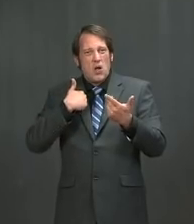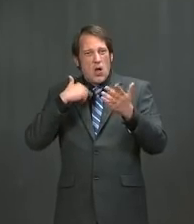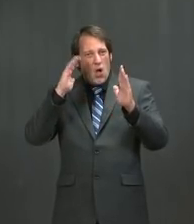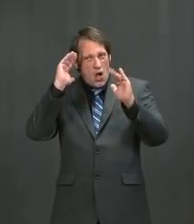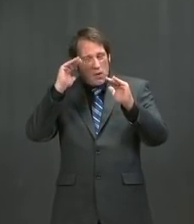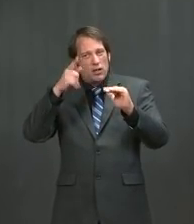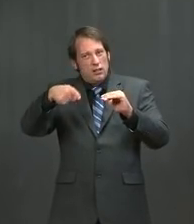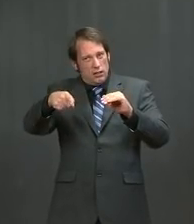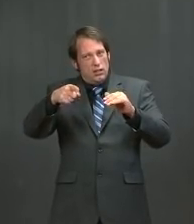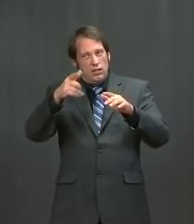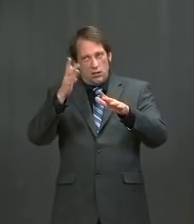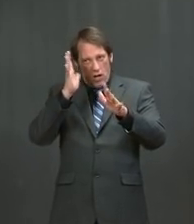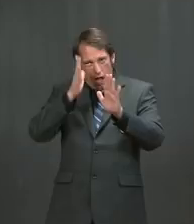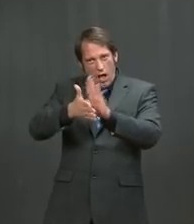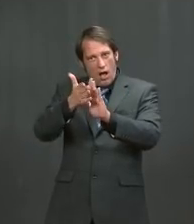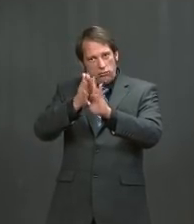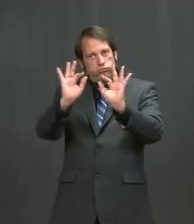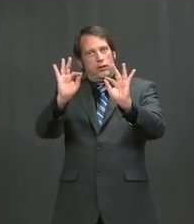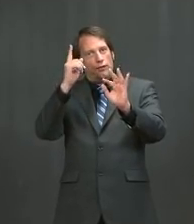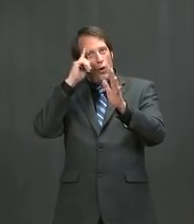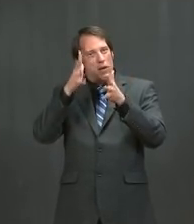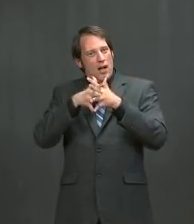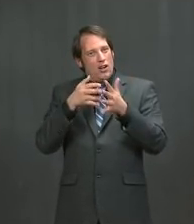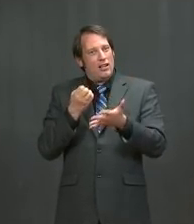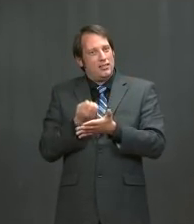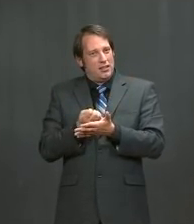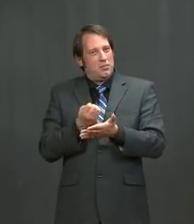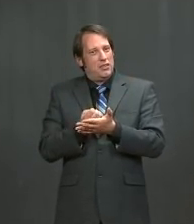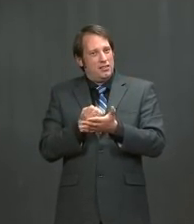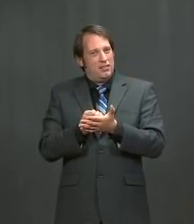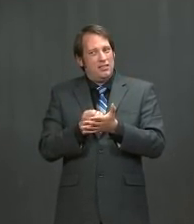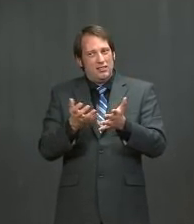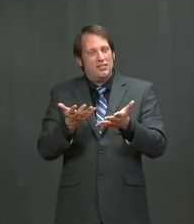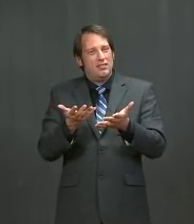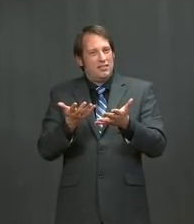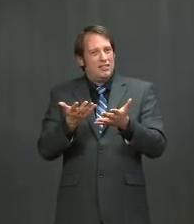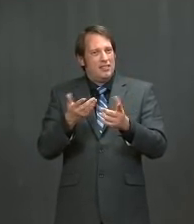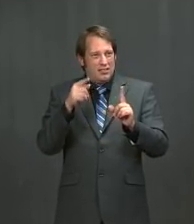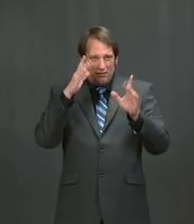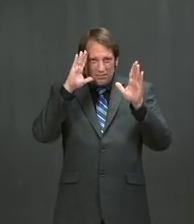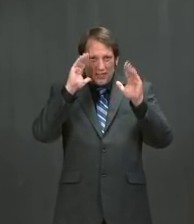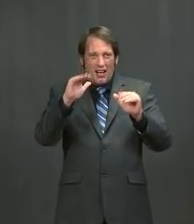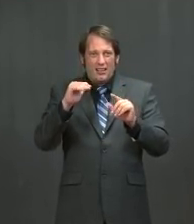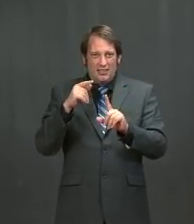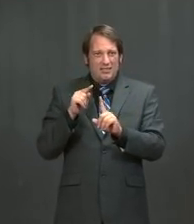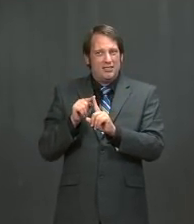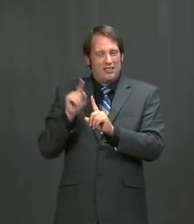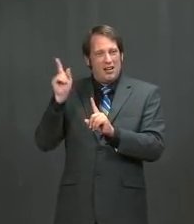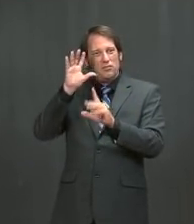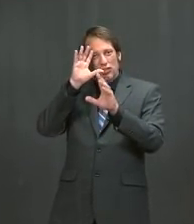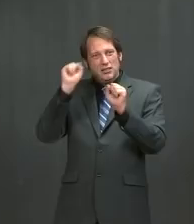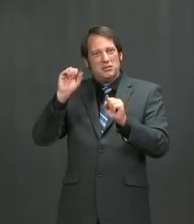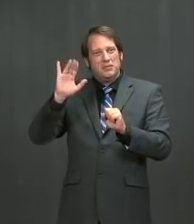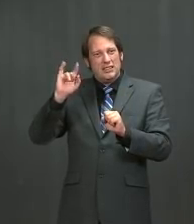on the American Families Plan. I think you said that you expected that -- Biden to talk about that sometime at the end of April.